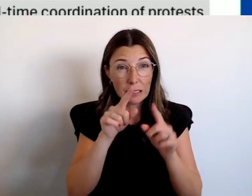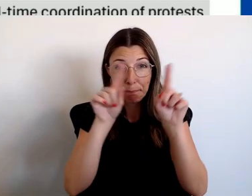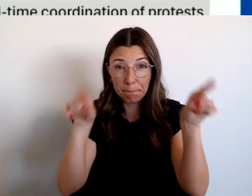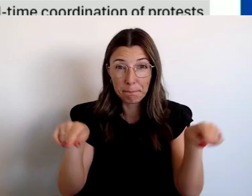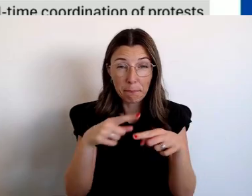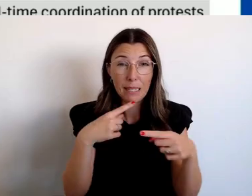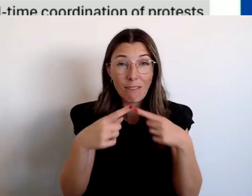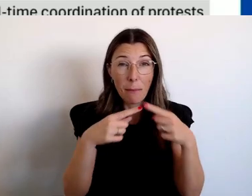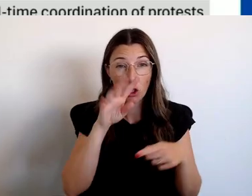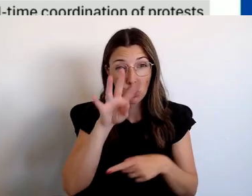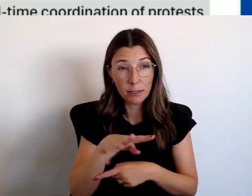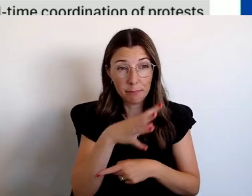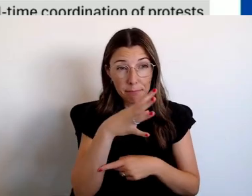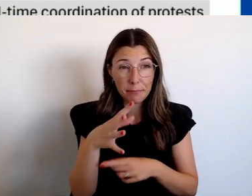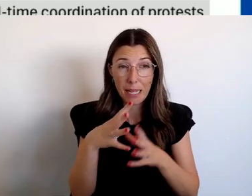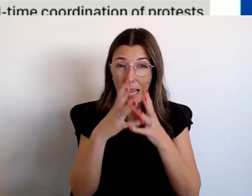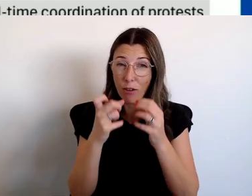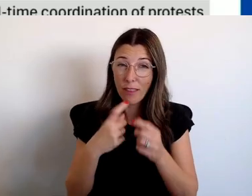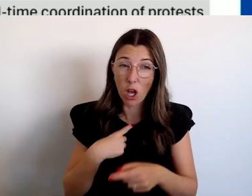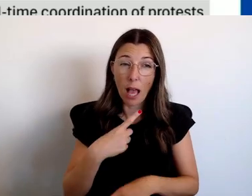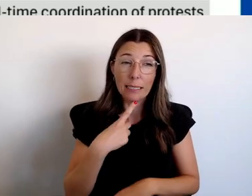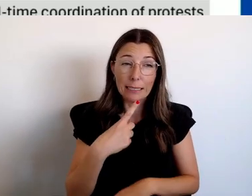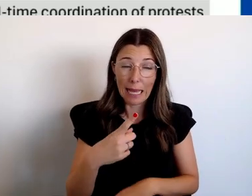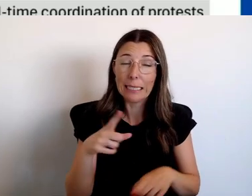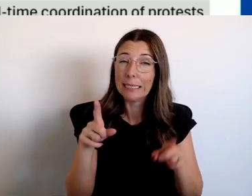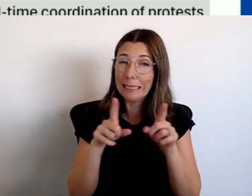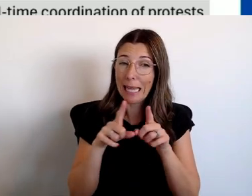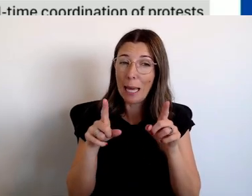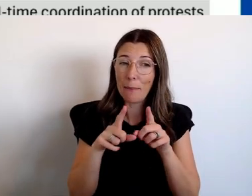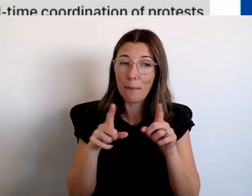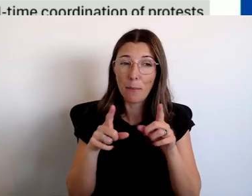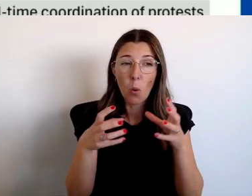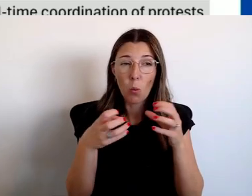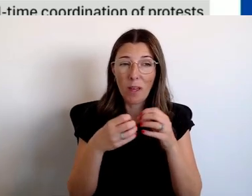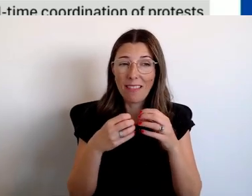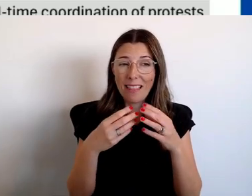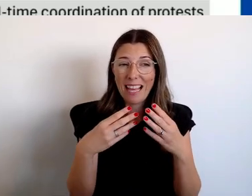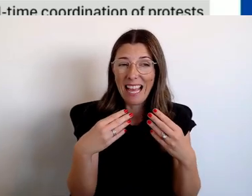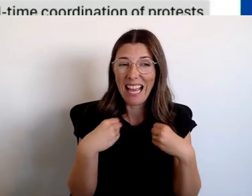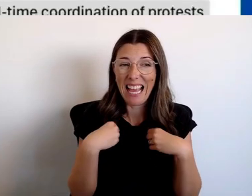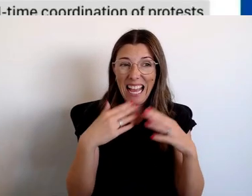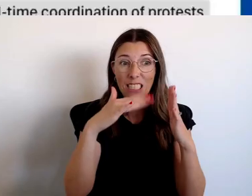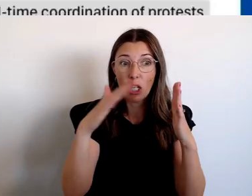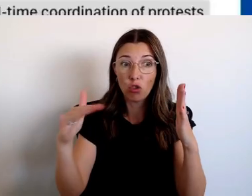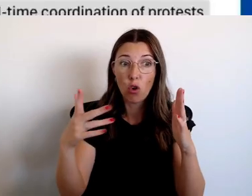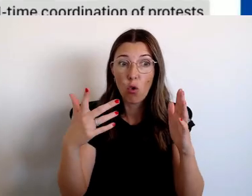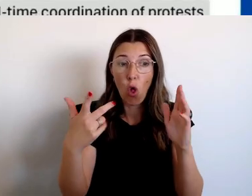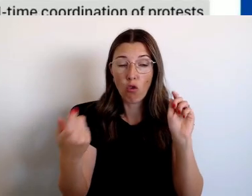in common with all industrial revolutions on the slide in front of you, you'll see things that we predicted will happen.